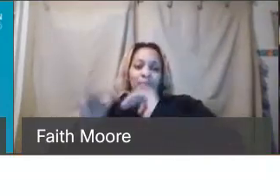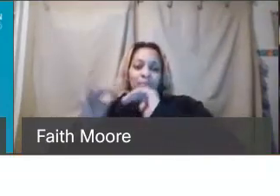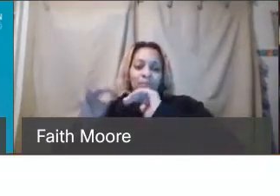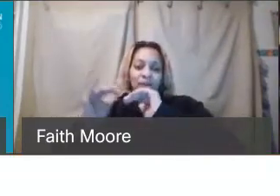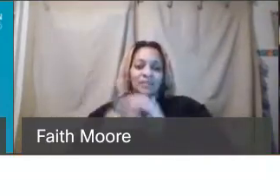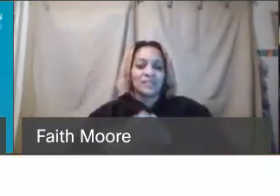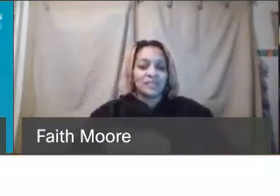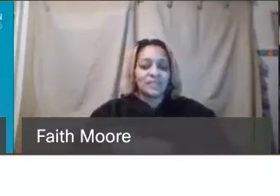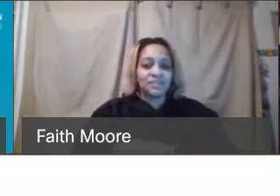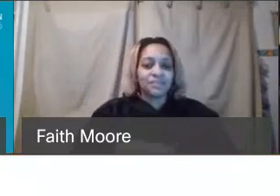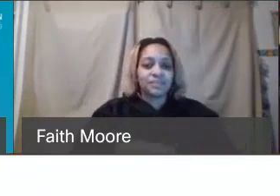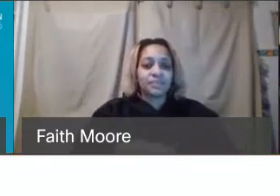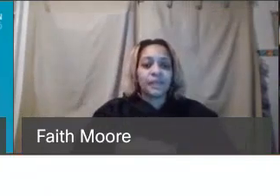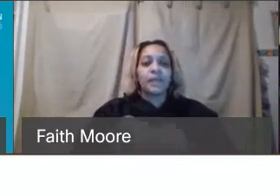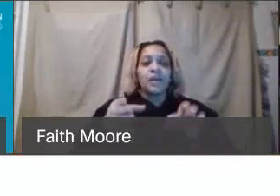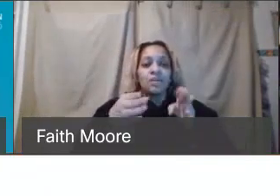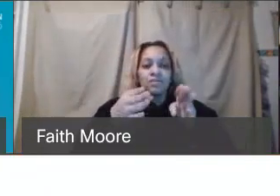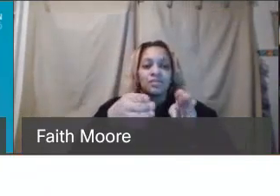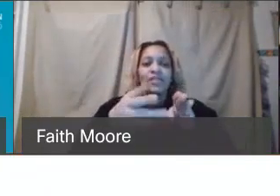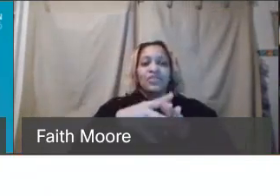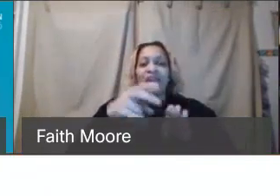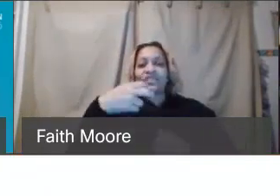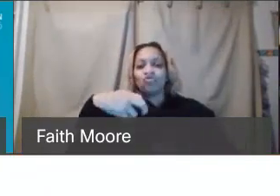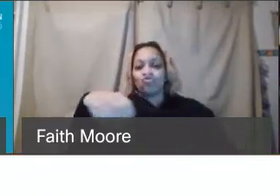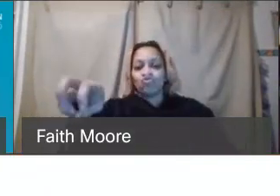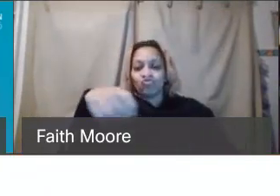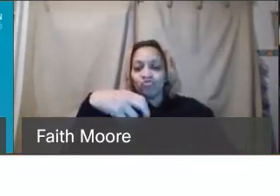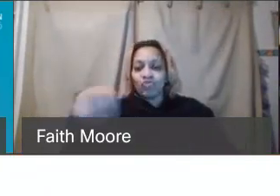Um, we're starting to talk about the transit and I think the tourist piece 2.